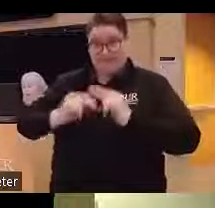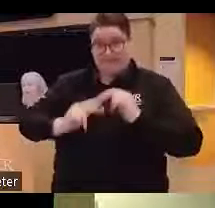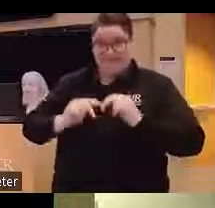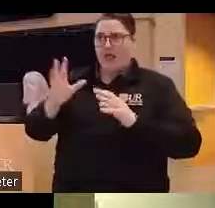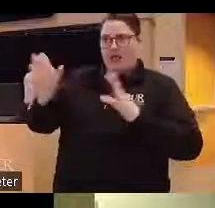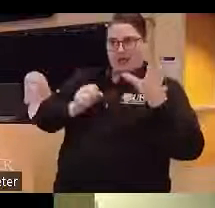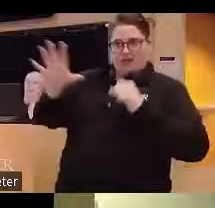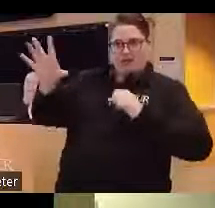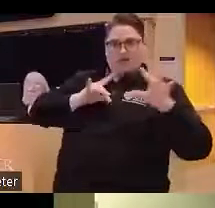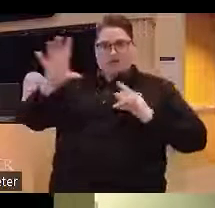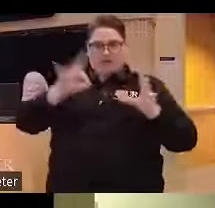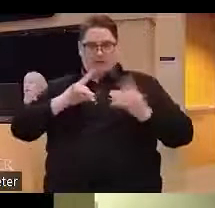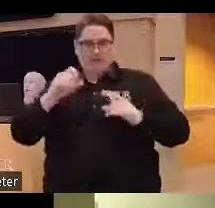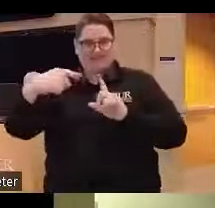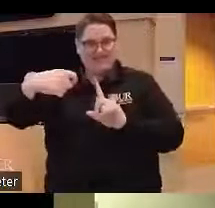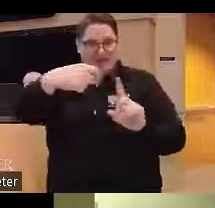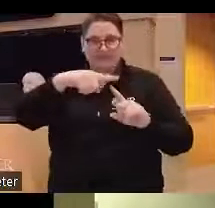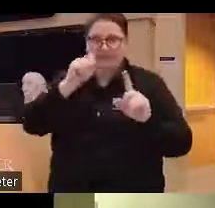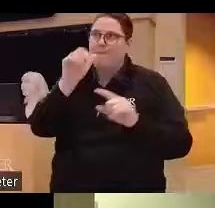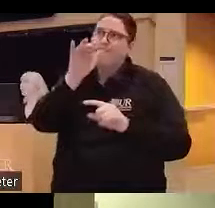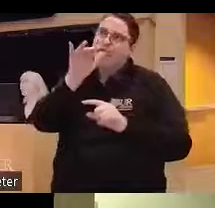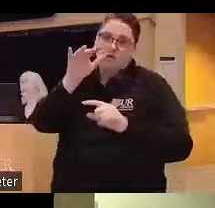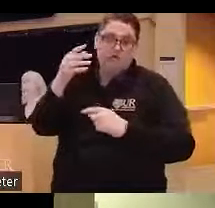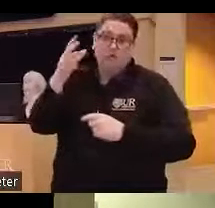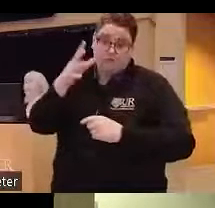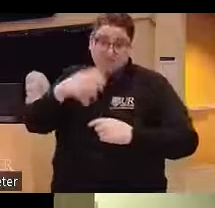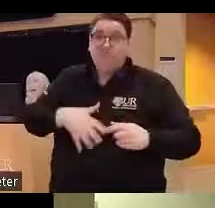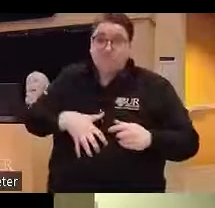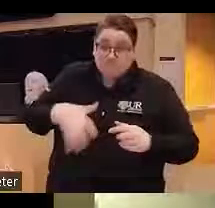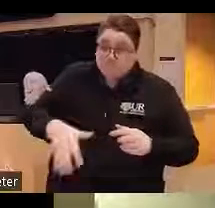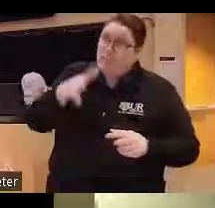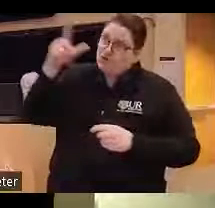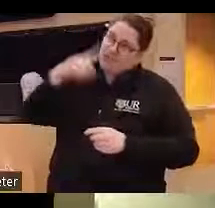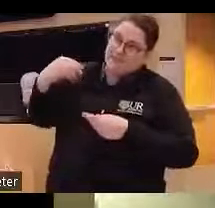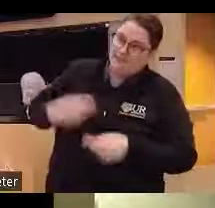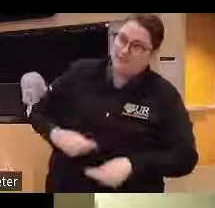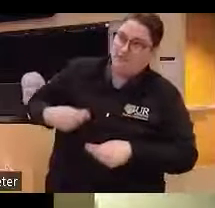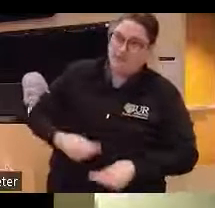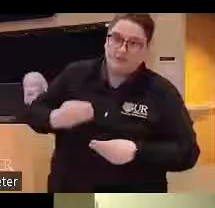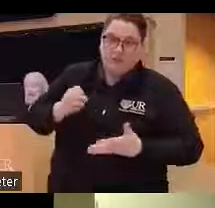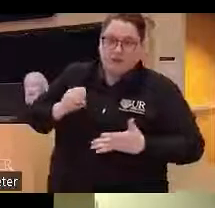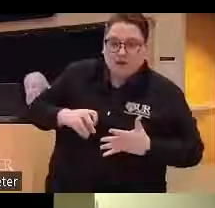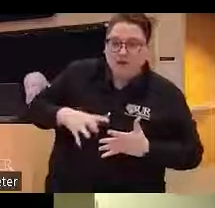the maternal millu about stress and danger and diet and food availability and what we